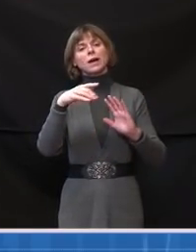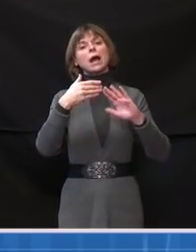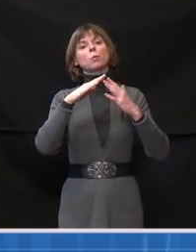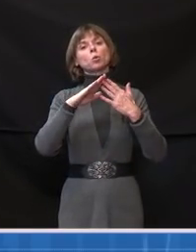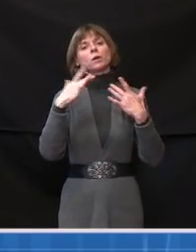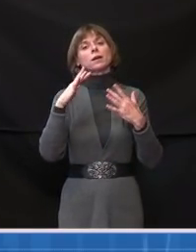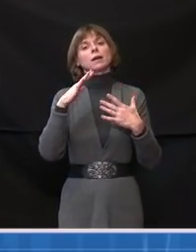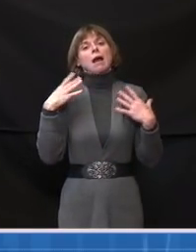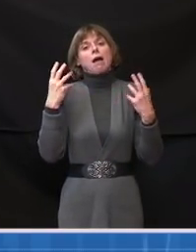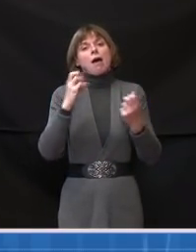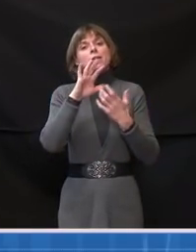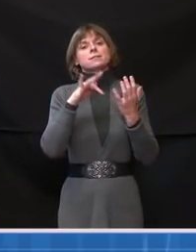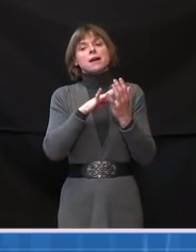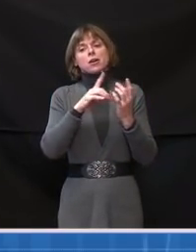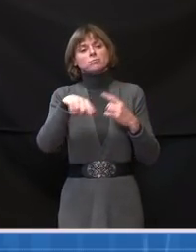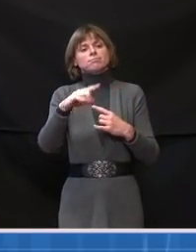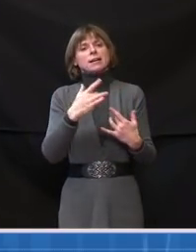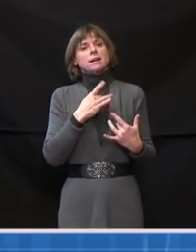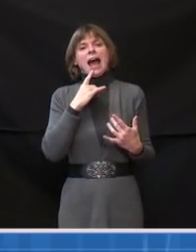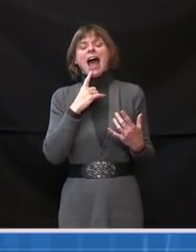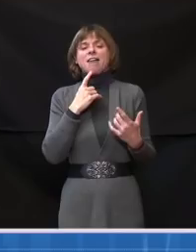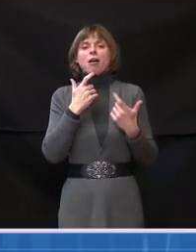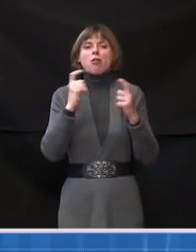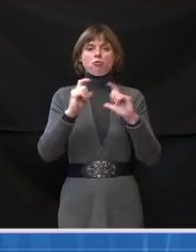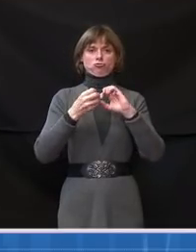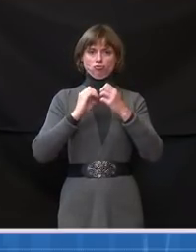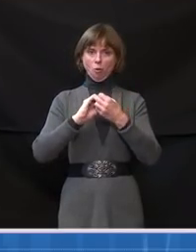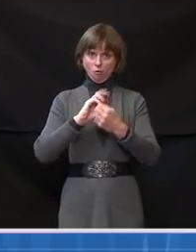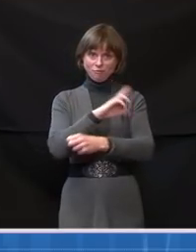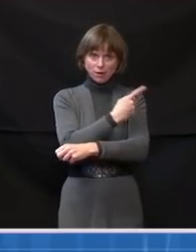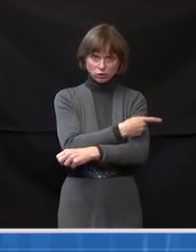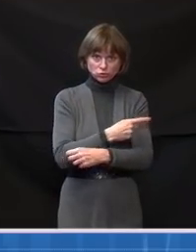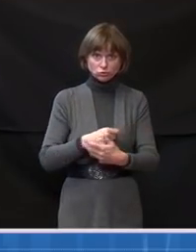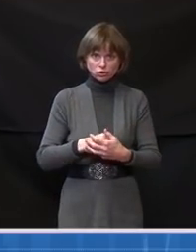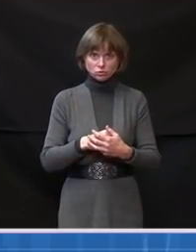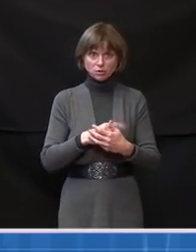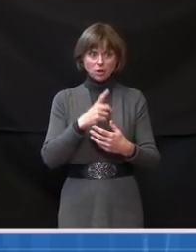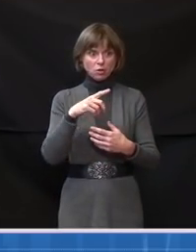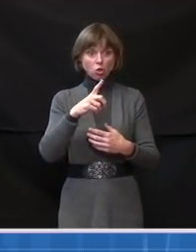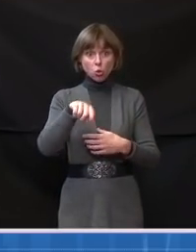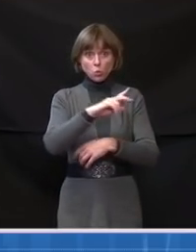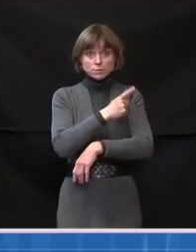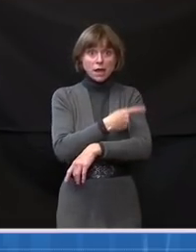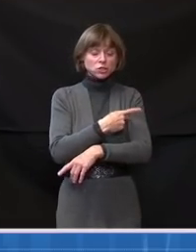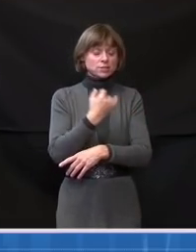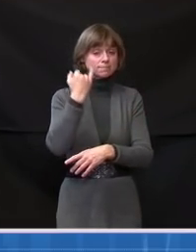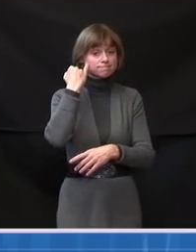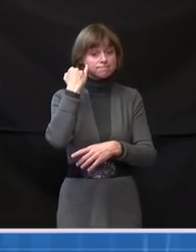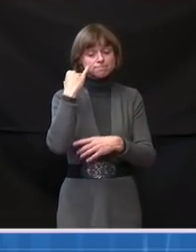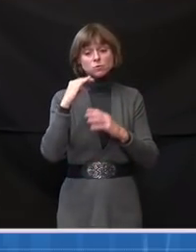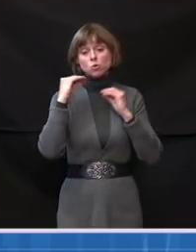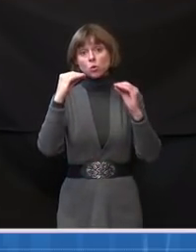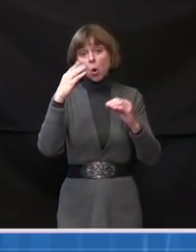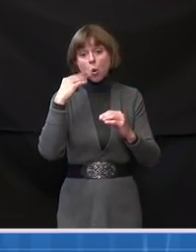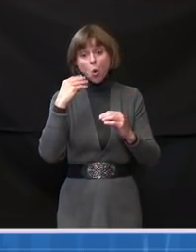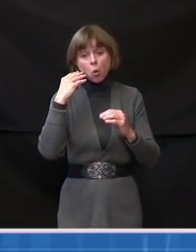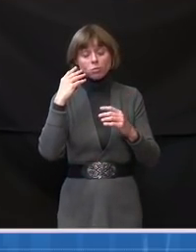who have a significant number of patients who experience homelessness, for example, for example; who are agricultural migrant workers;